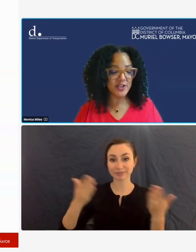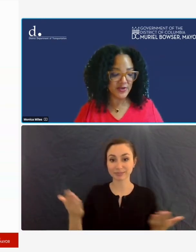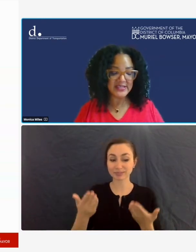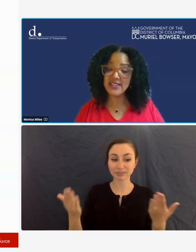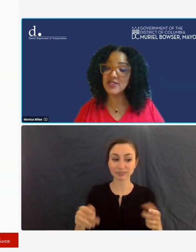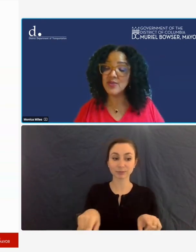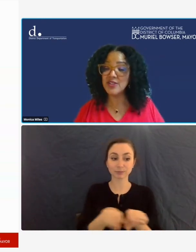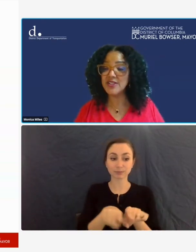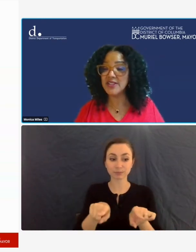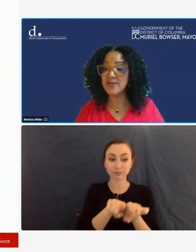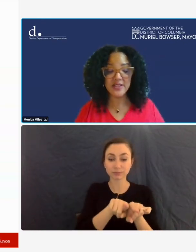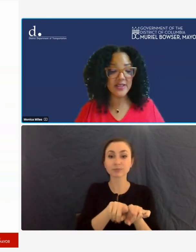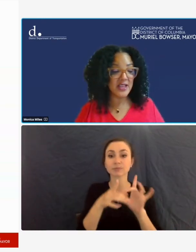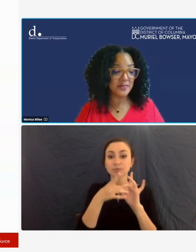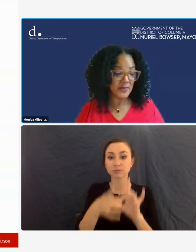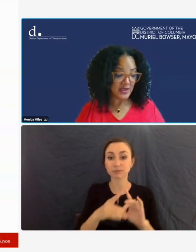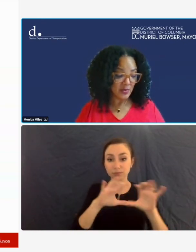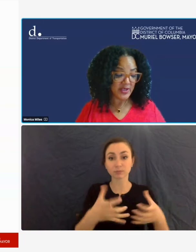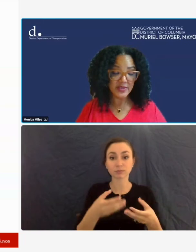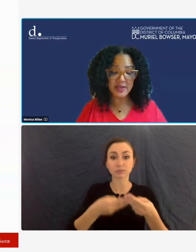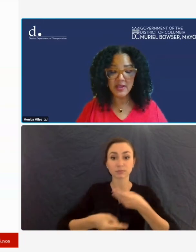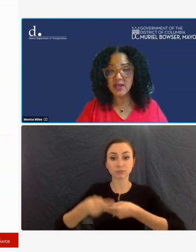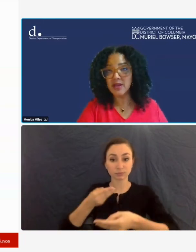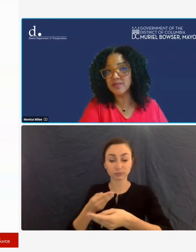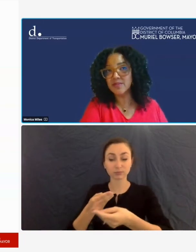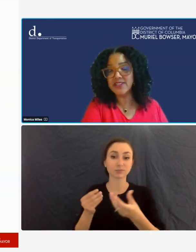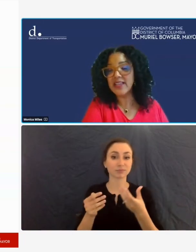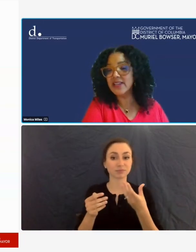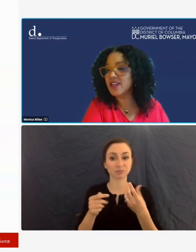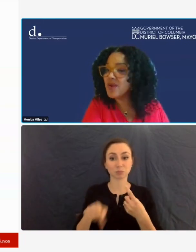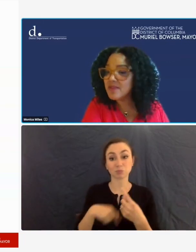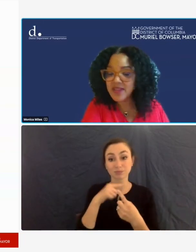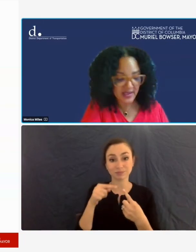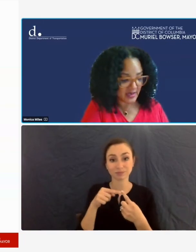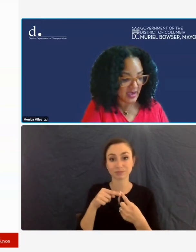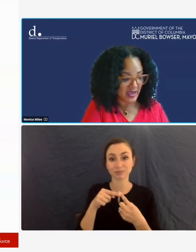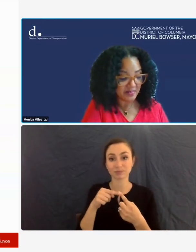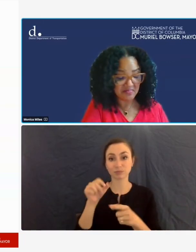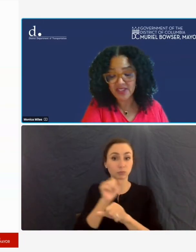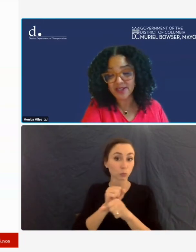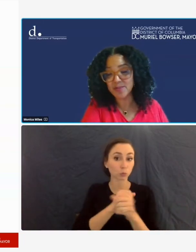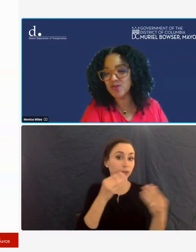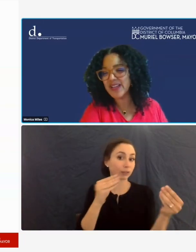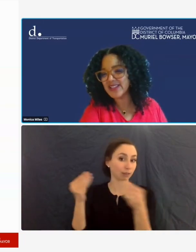transactions when you're dealing with um with um selling equipment um you know but rent is like